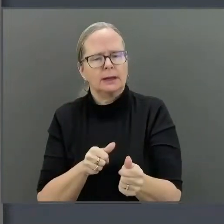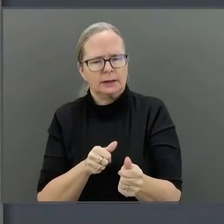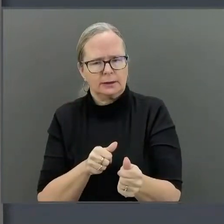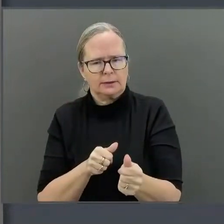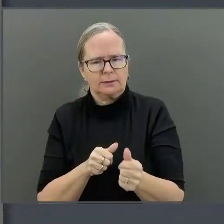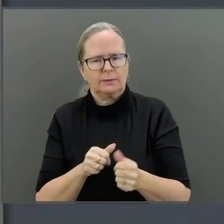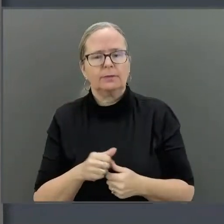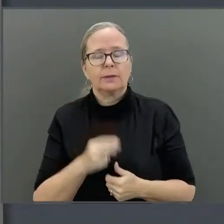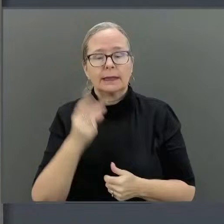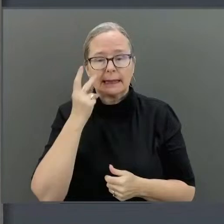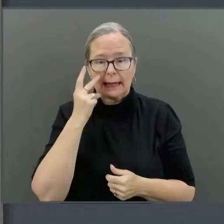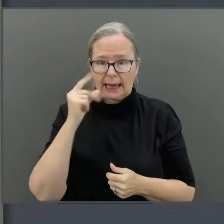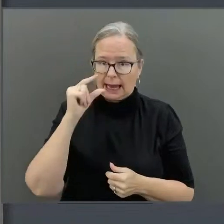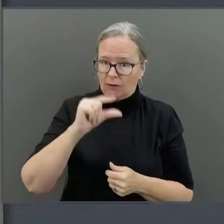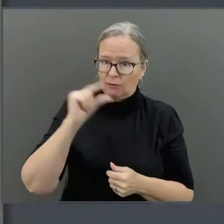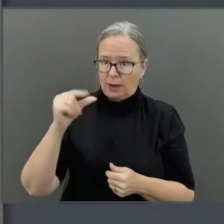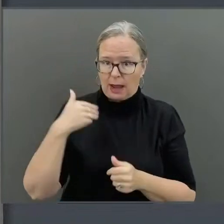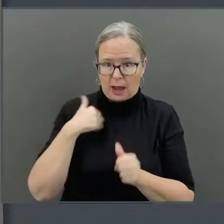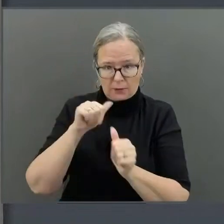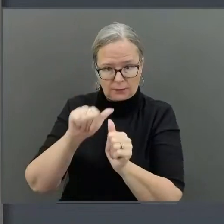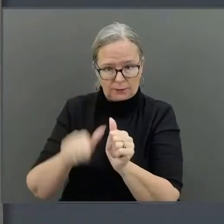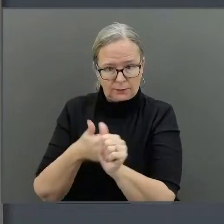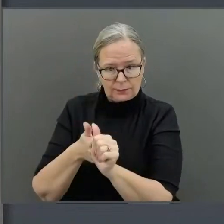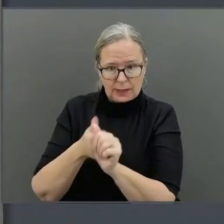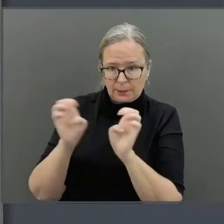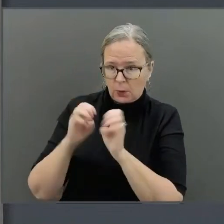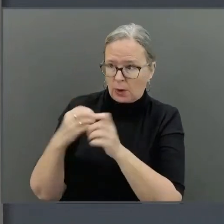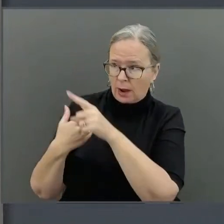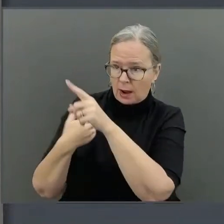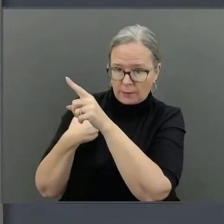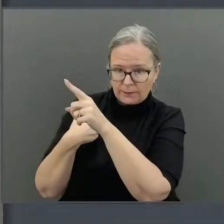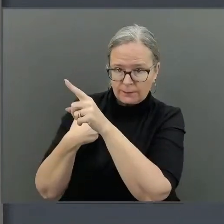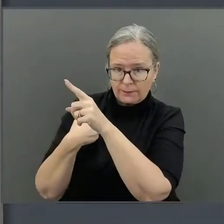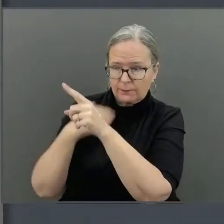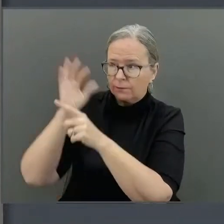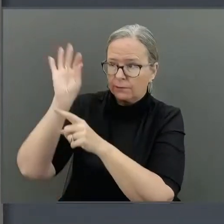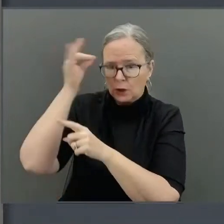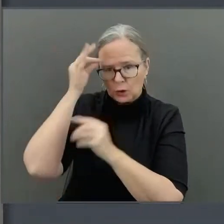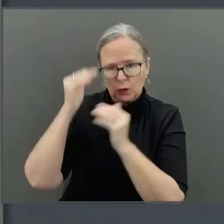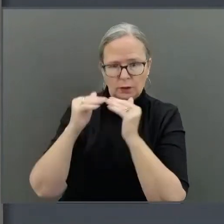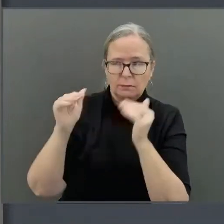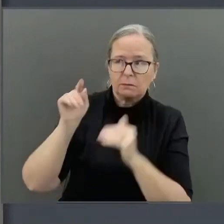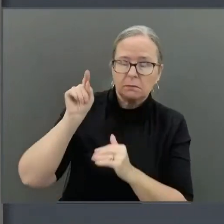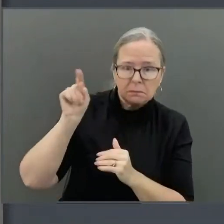provincial or federal government and in terms of speaking of accountability general manager